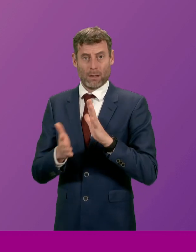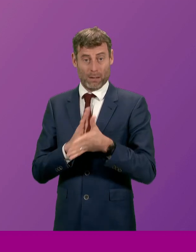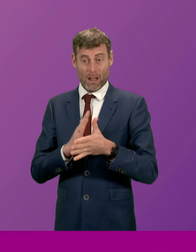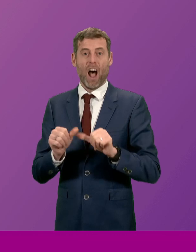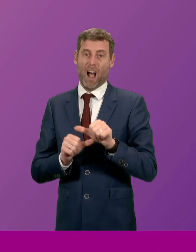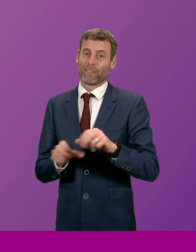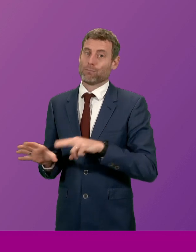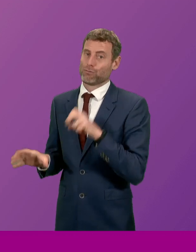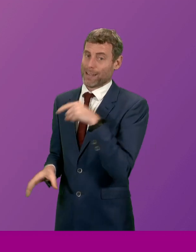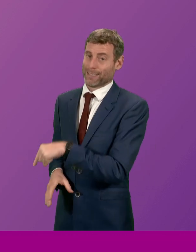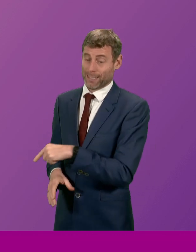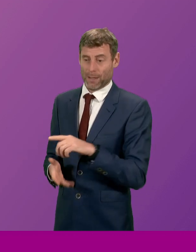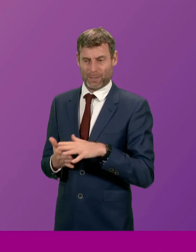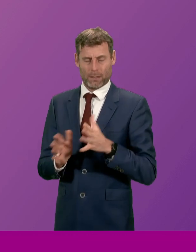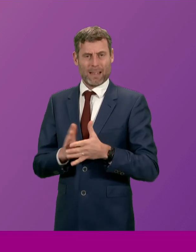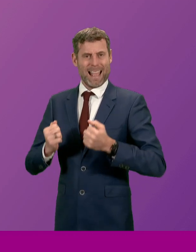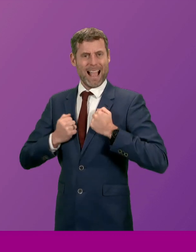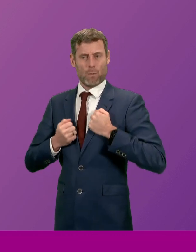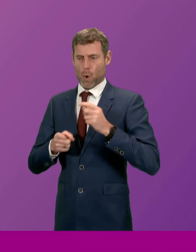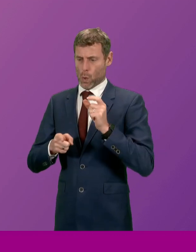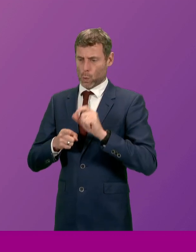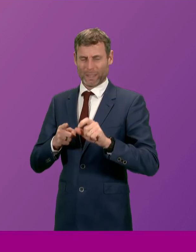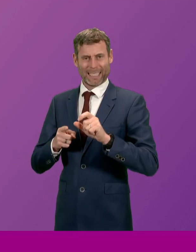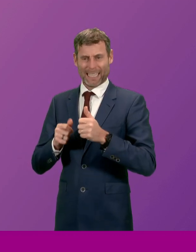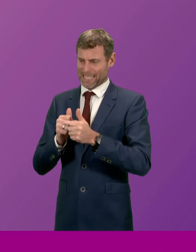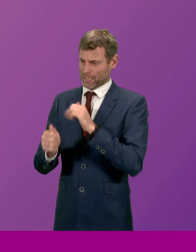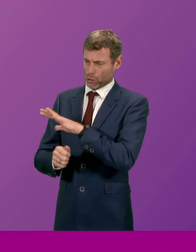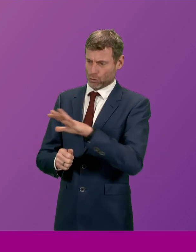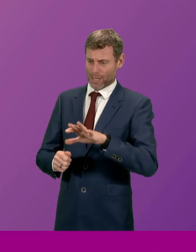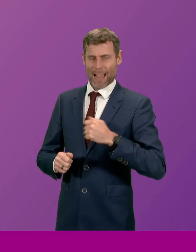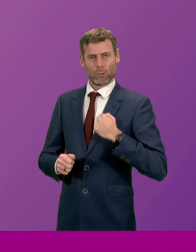and tradition of our whisky industry and our Scottish brand. Does the First Minister agree